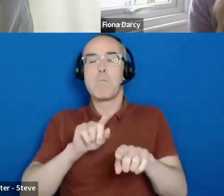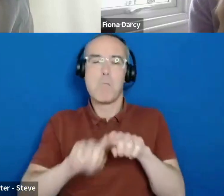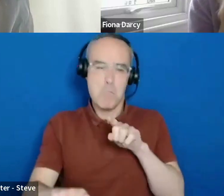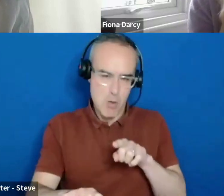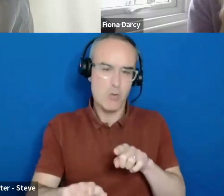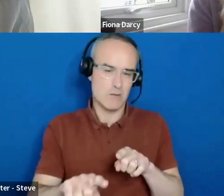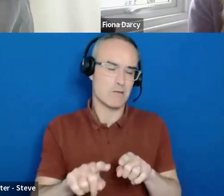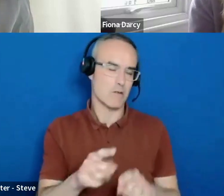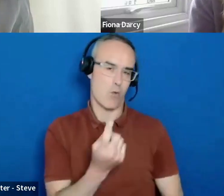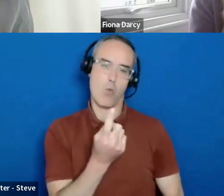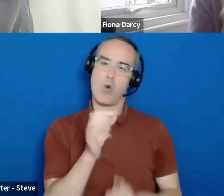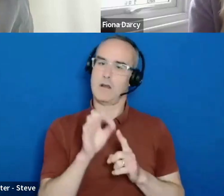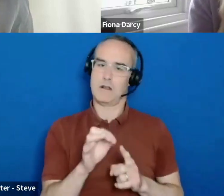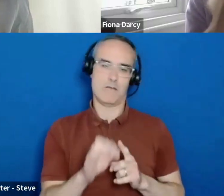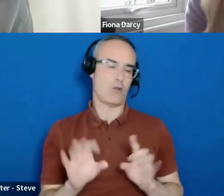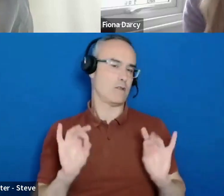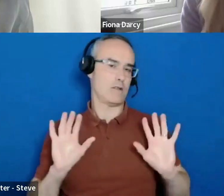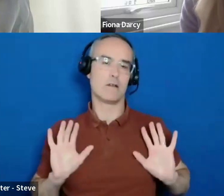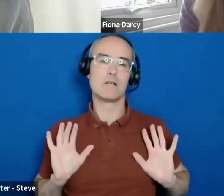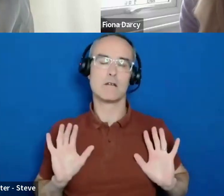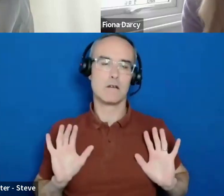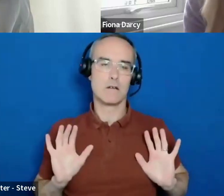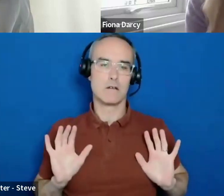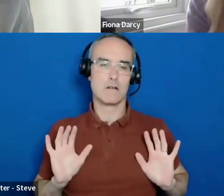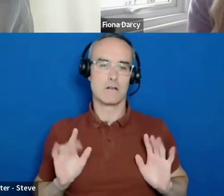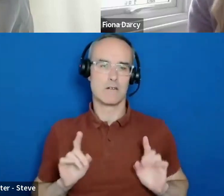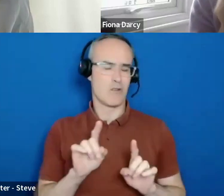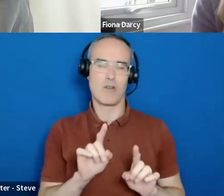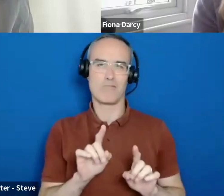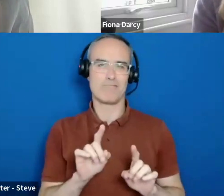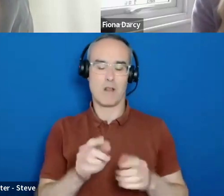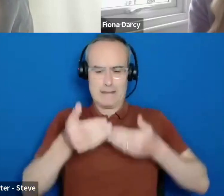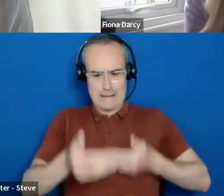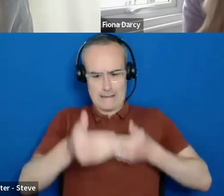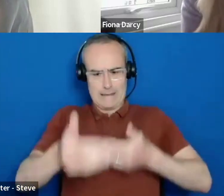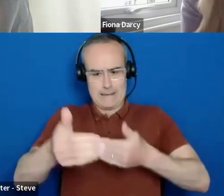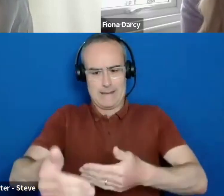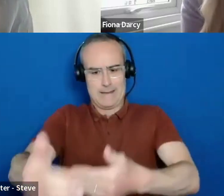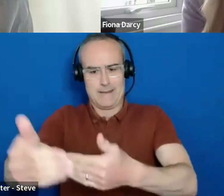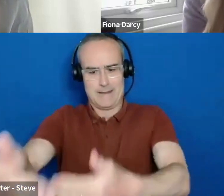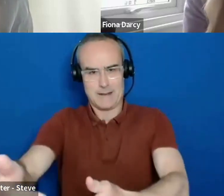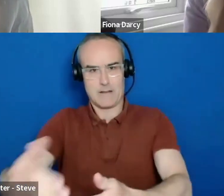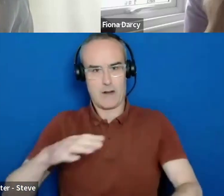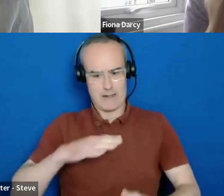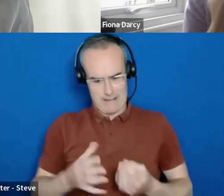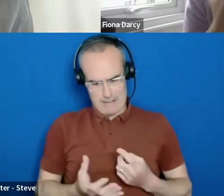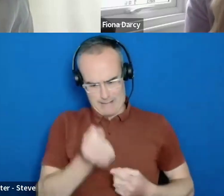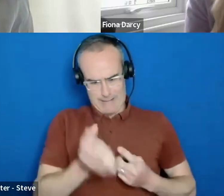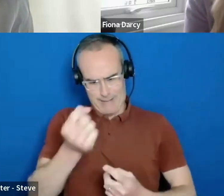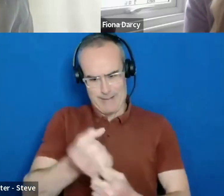There isn't, like, lots of different rounds like you might be used to in regular recruitment. However,